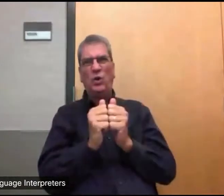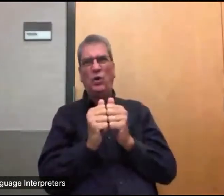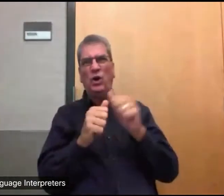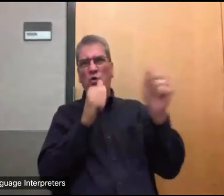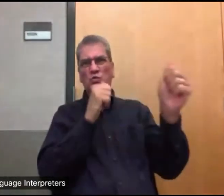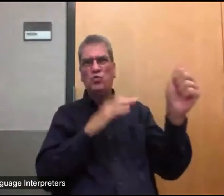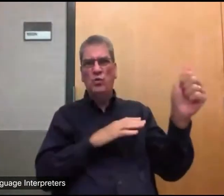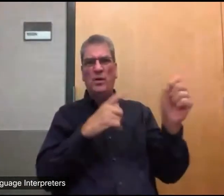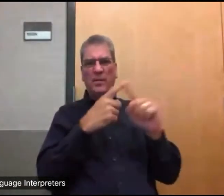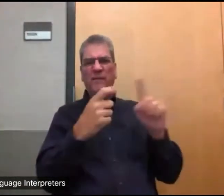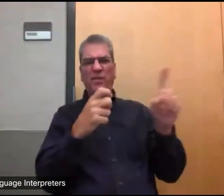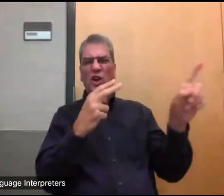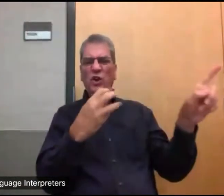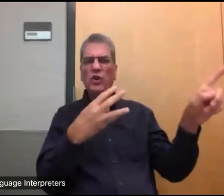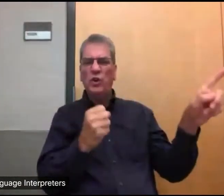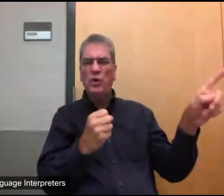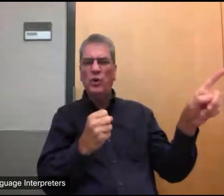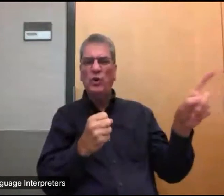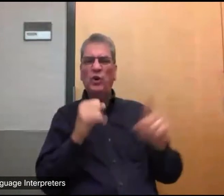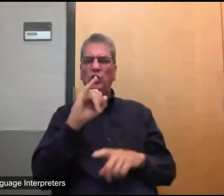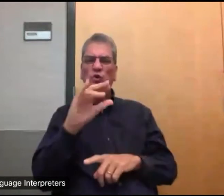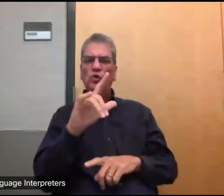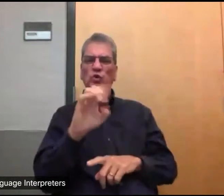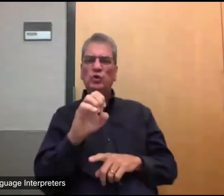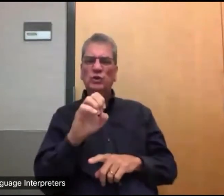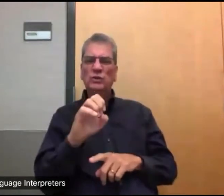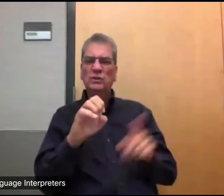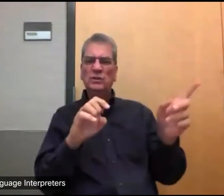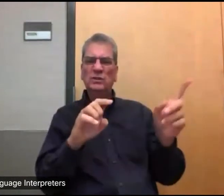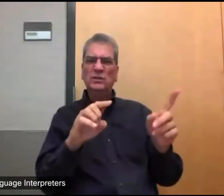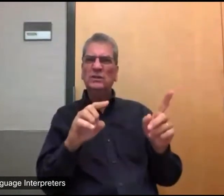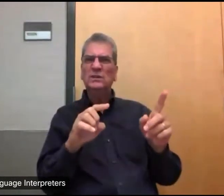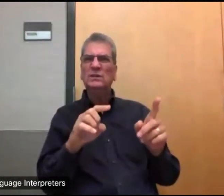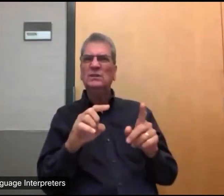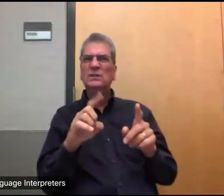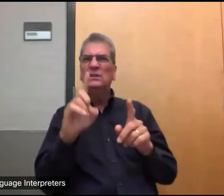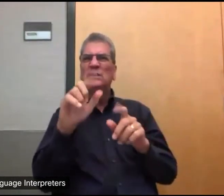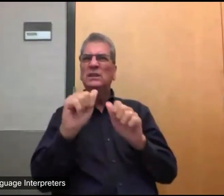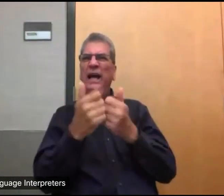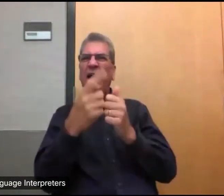was I was talking to her and she was like, how would you grade? This is like, a month or a year end of the dynamics. Like, how would you grade the product?